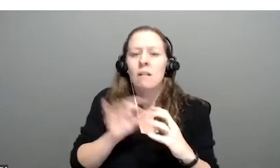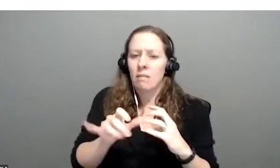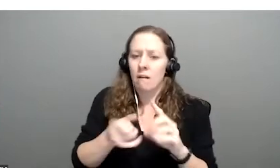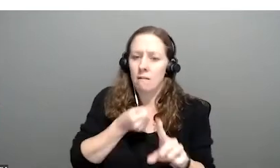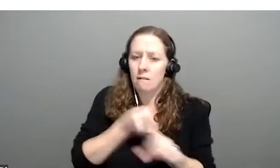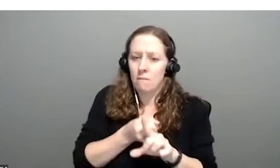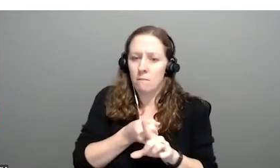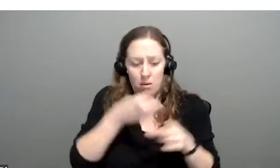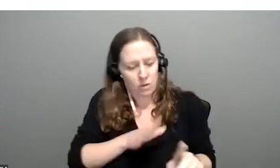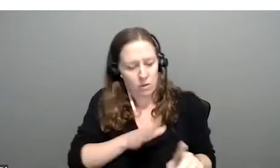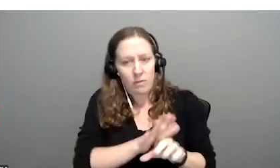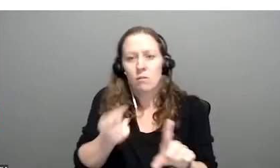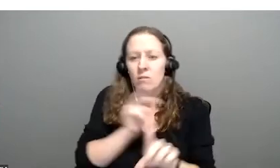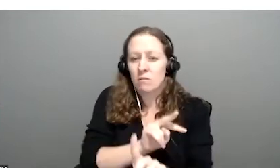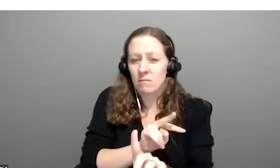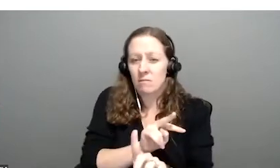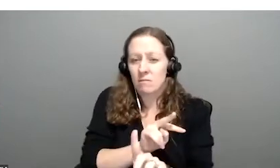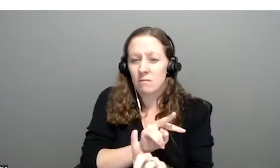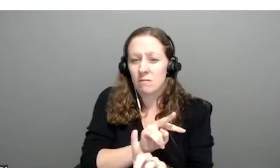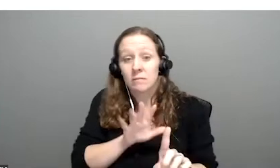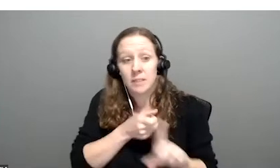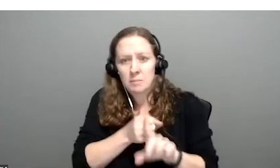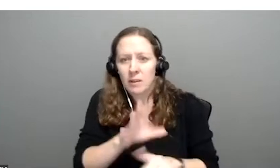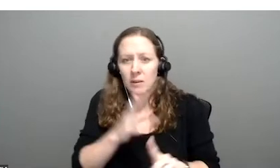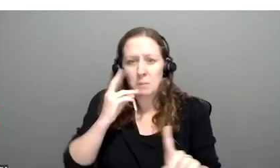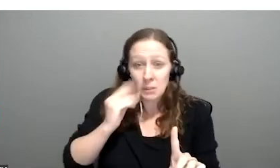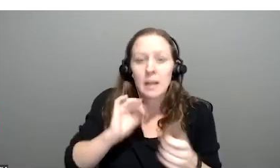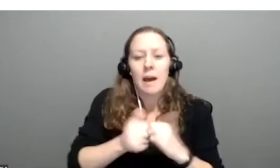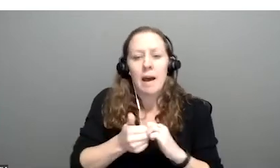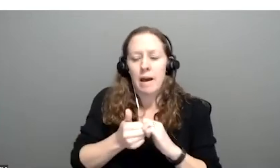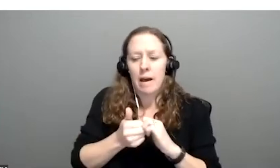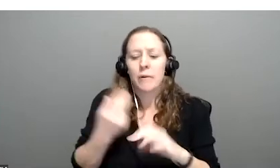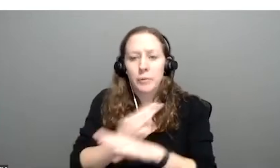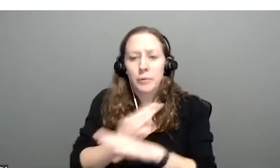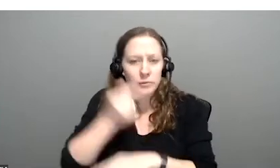perception of, and experience in accessing and using government programming. Furthermore,